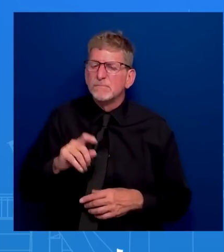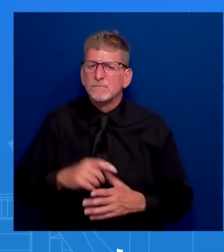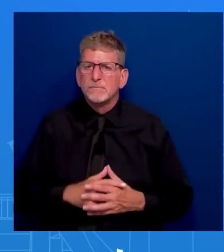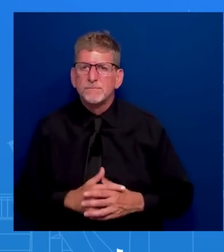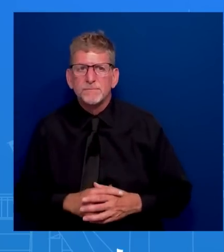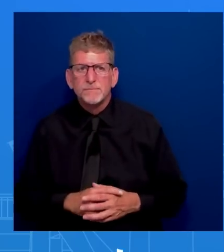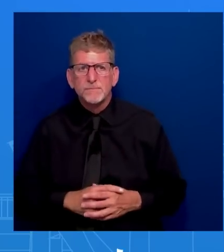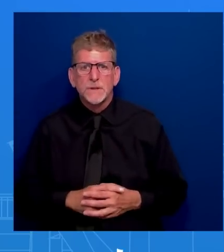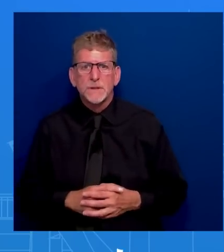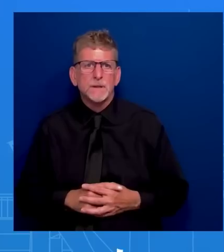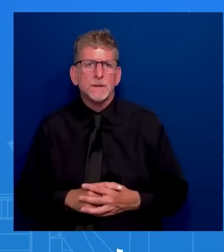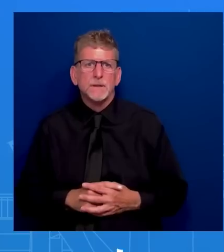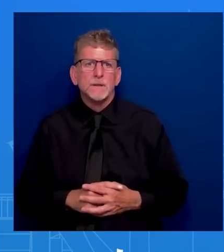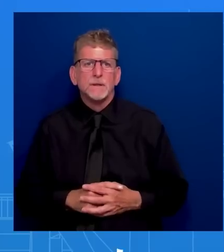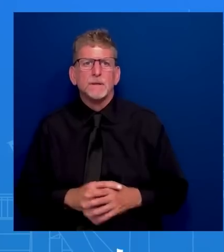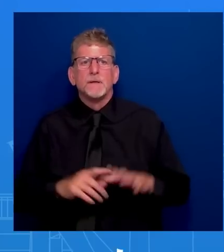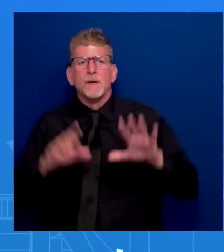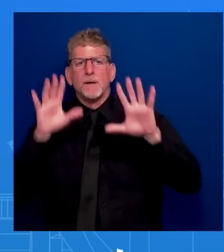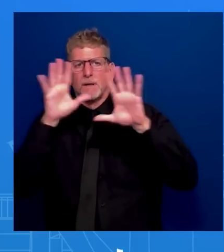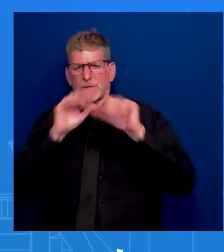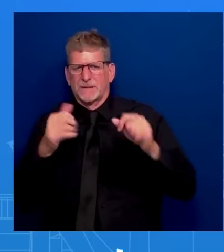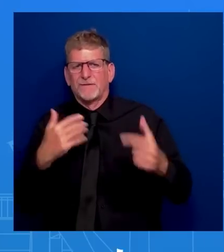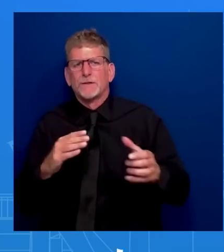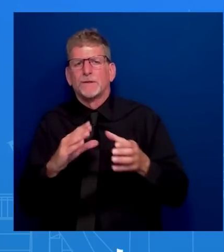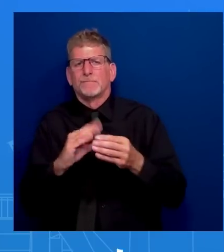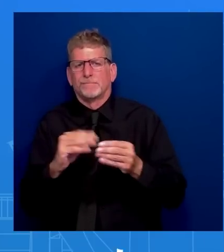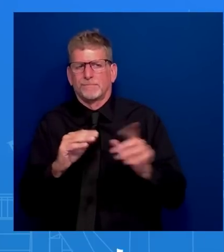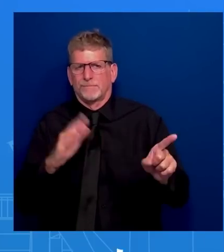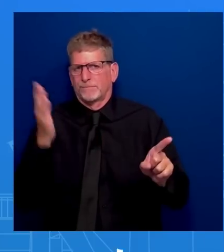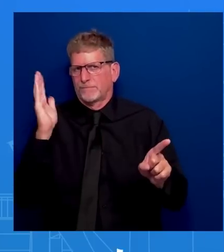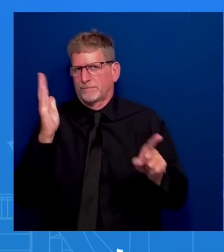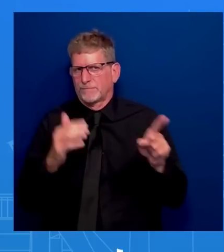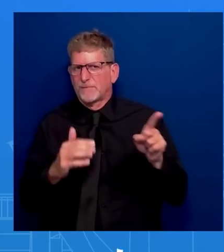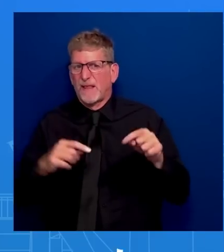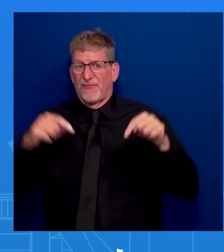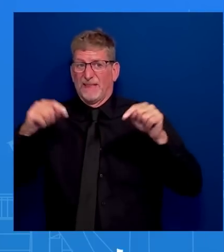and that competition -- this is why this CHIPS and Science Act is so important --